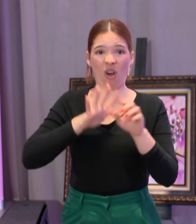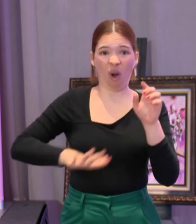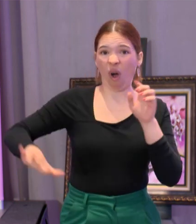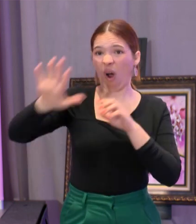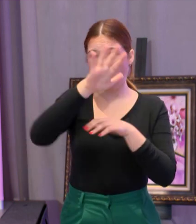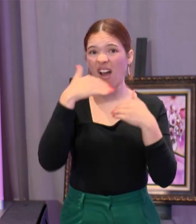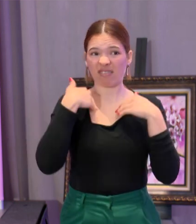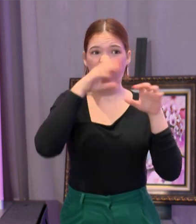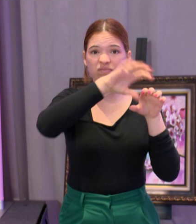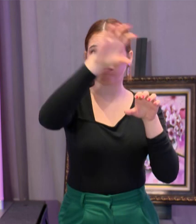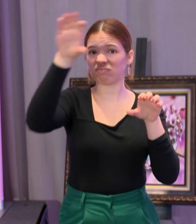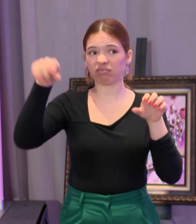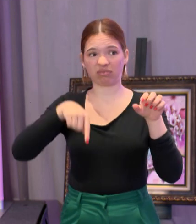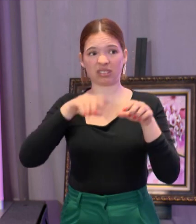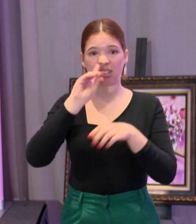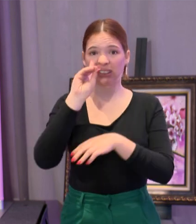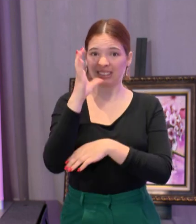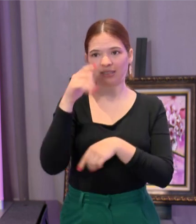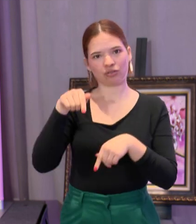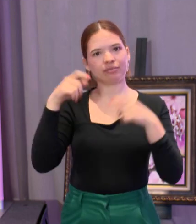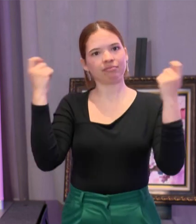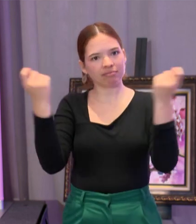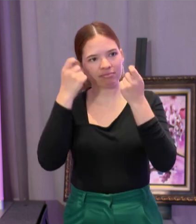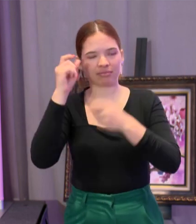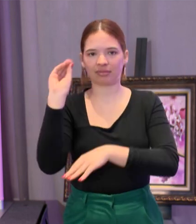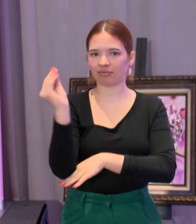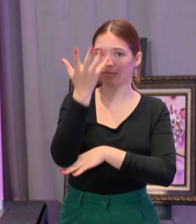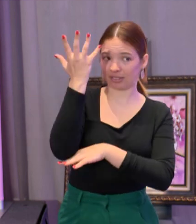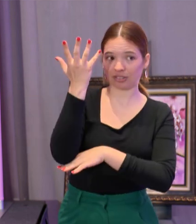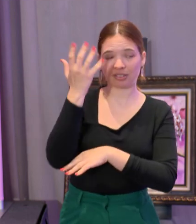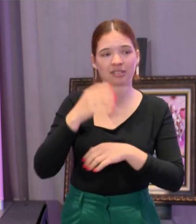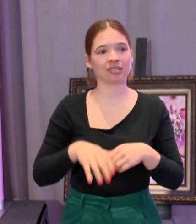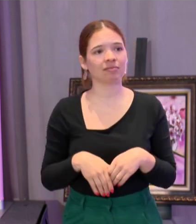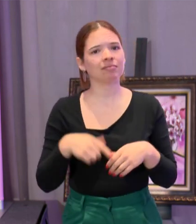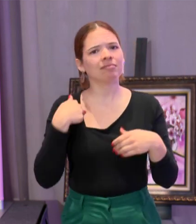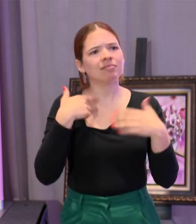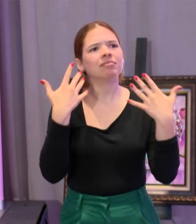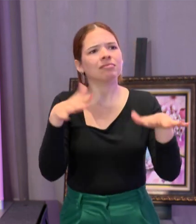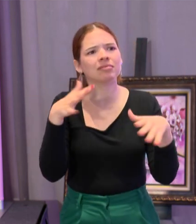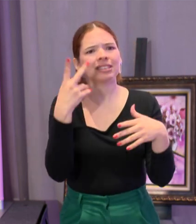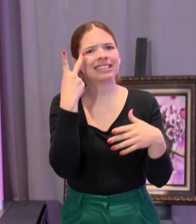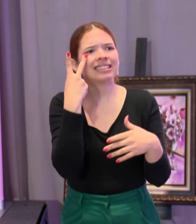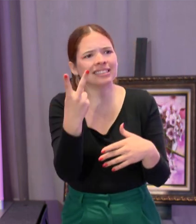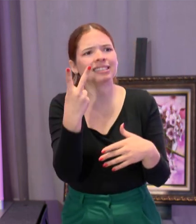WE HOPE YOU TAKE A MOMENT TO VISIT OUR ATRIUM TODAY WHILE YOU ARE HERE. AS OF THIS MORNING WE INSTALLED